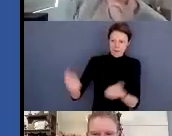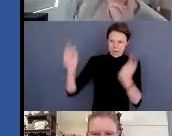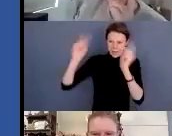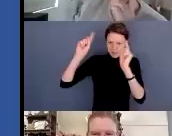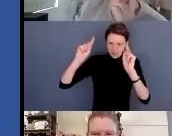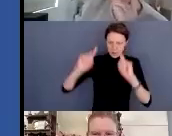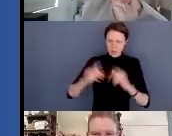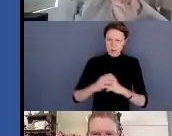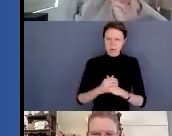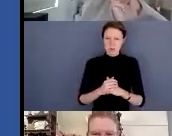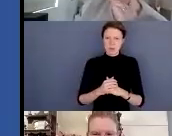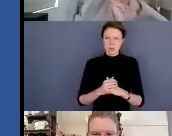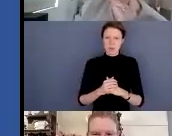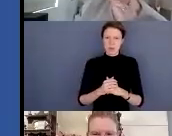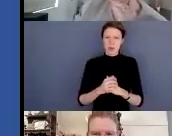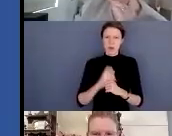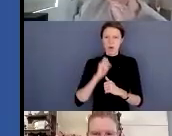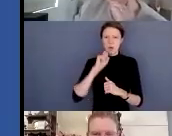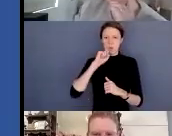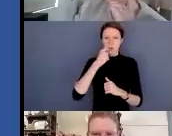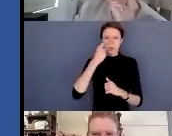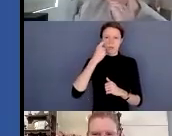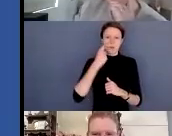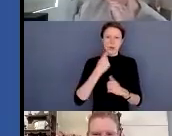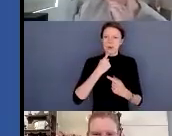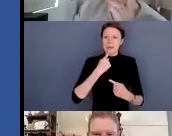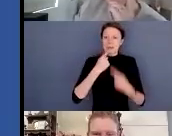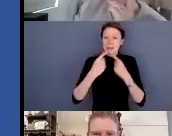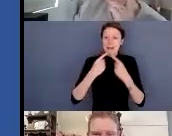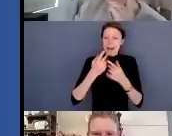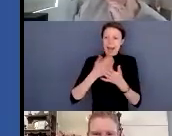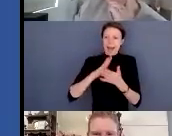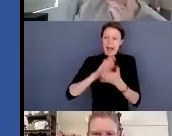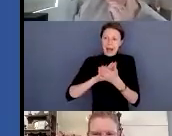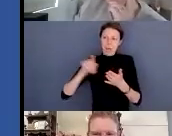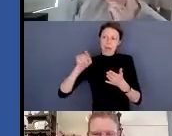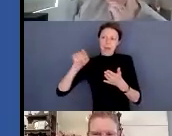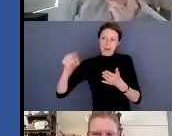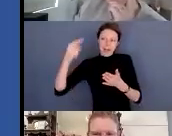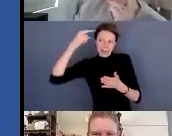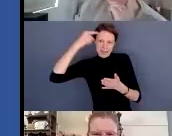and play the role of seeking to explain at times how others think or the biases they may have.